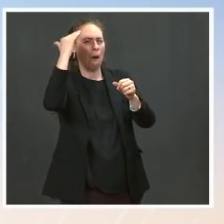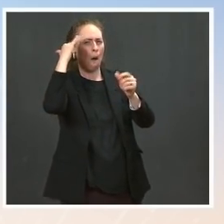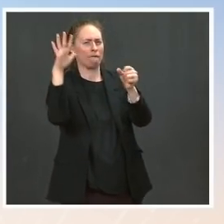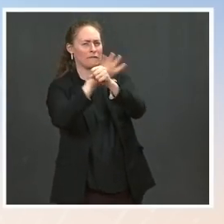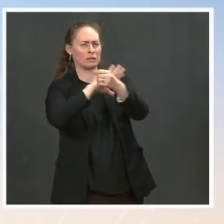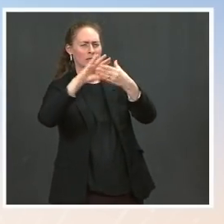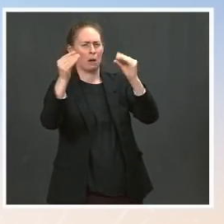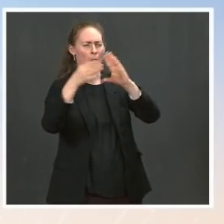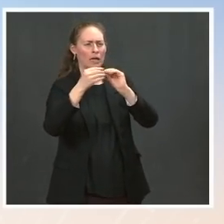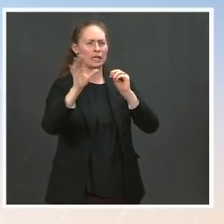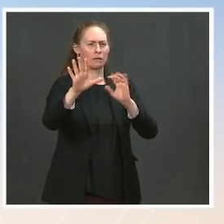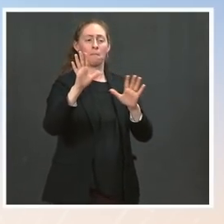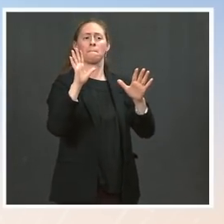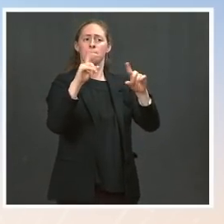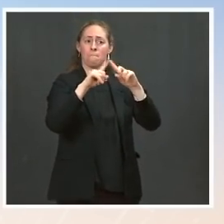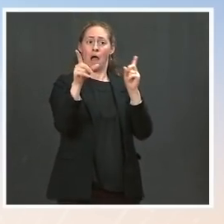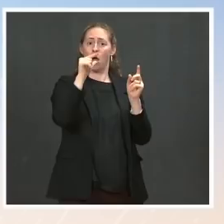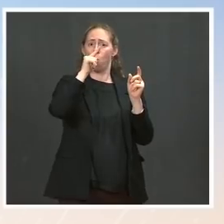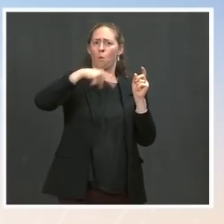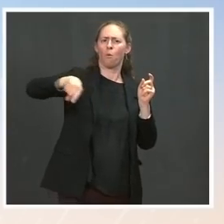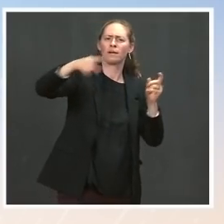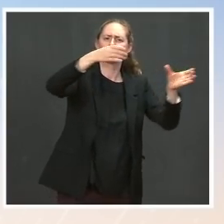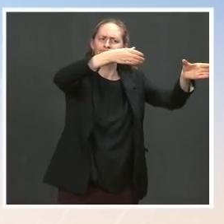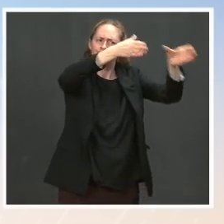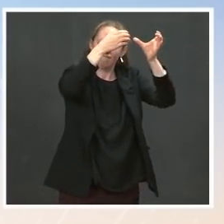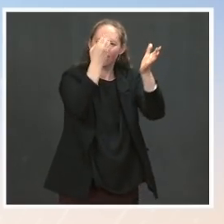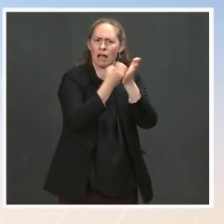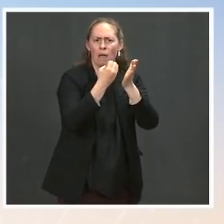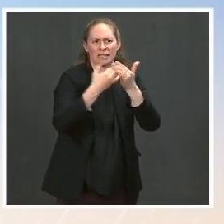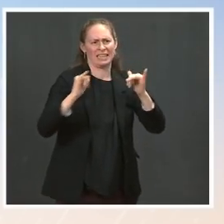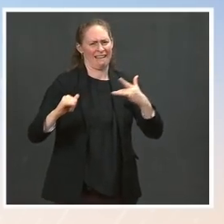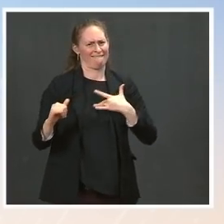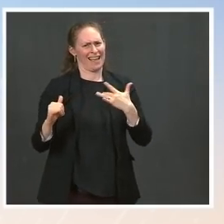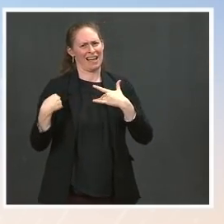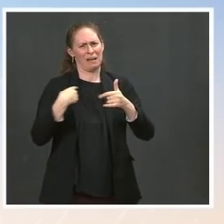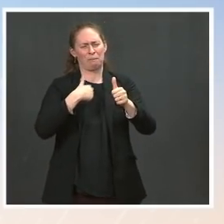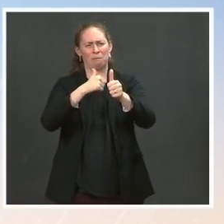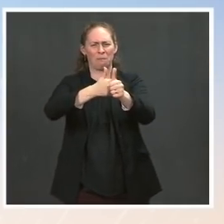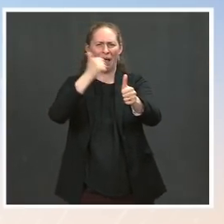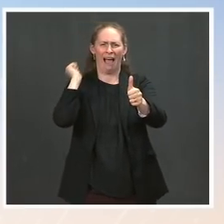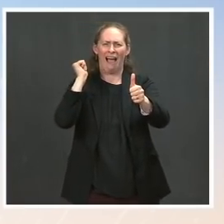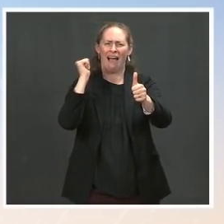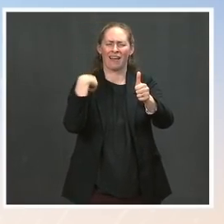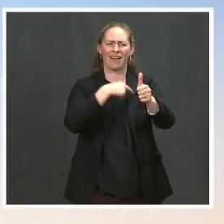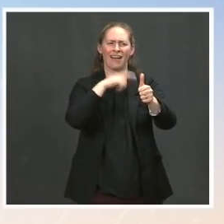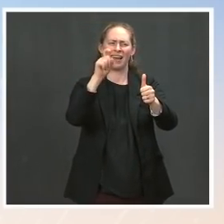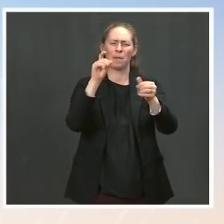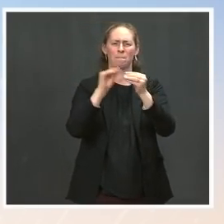is that we are still behind, that we need to still do more. Because if you look at our last jobs report, it was --